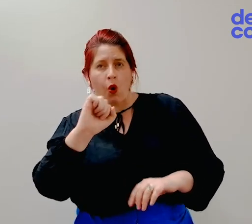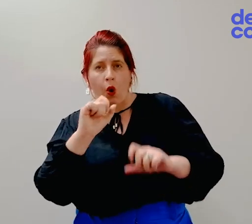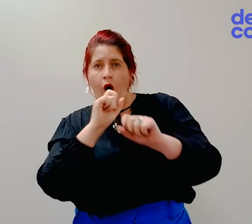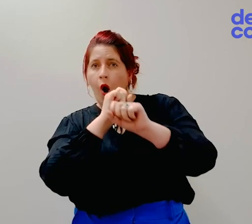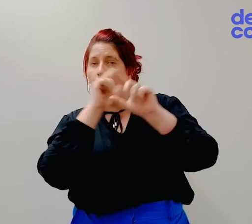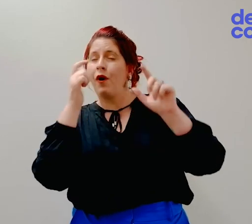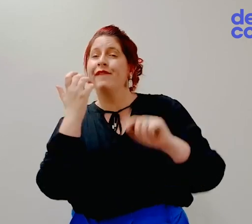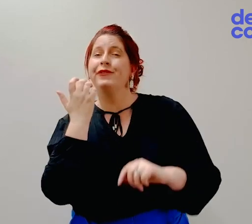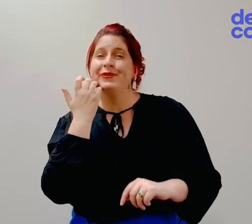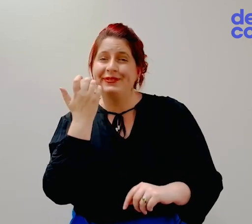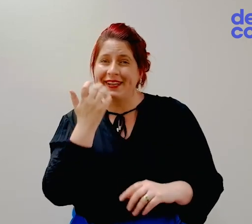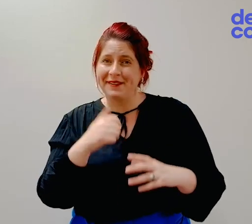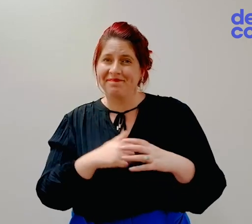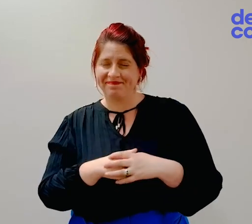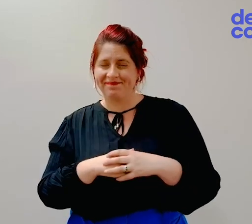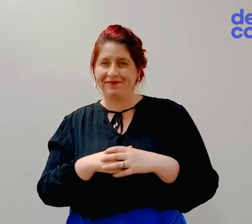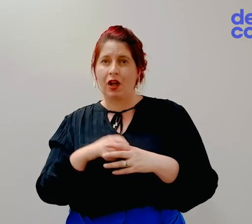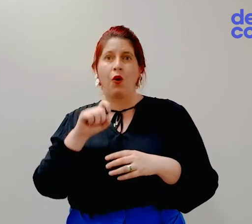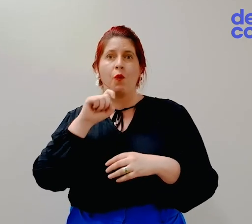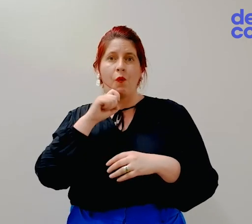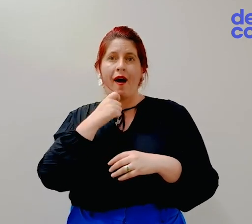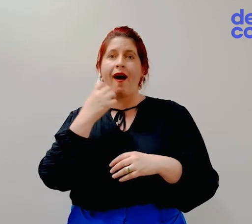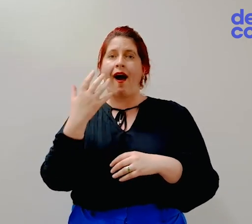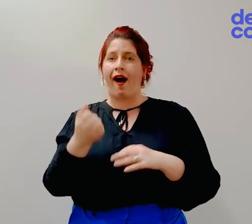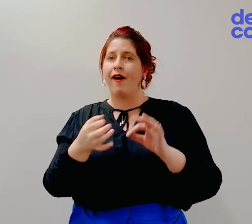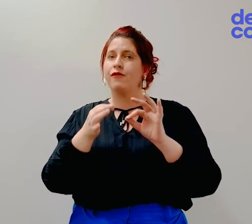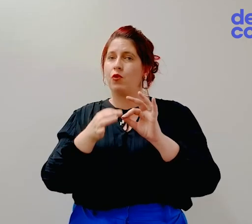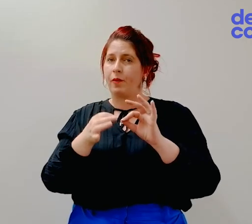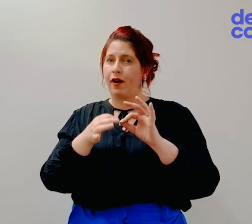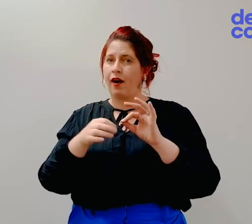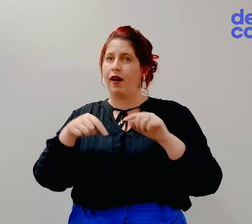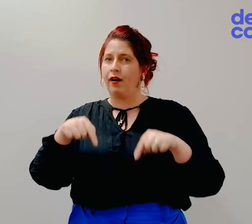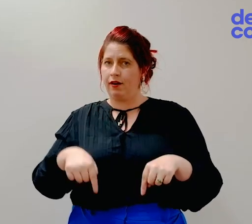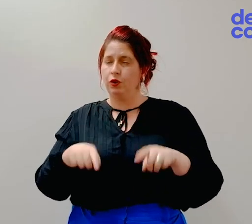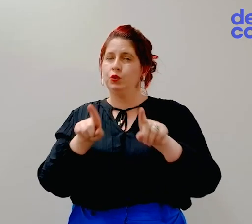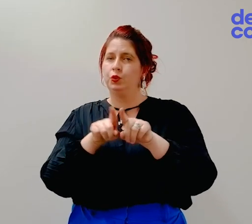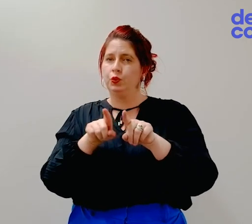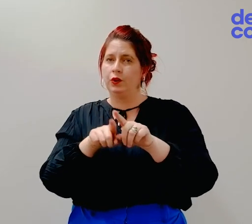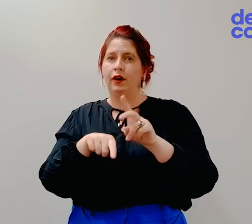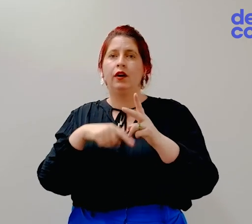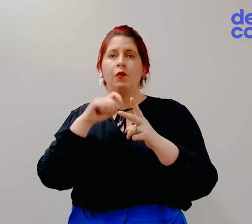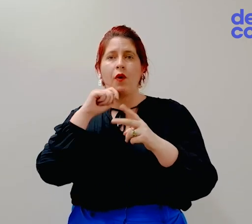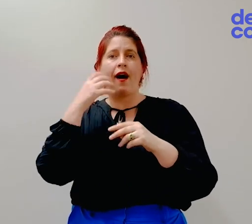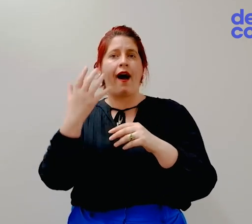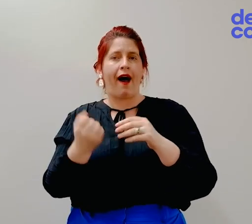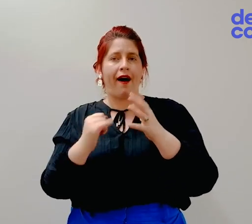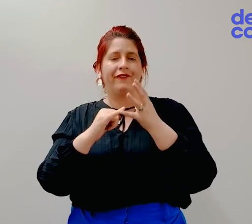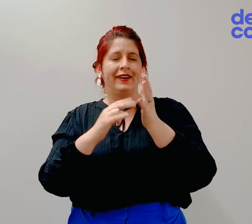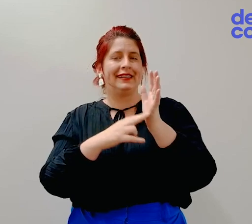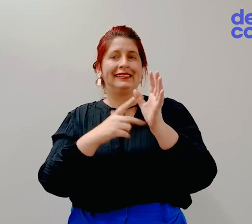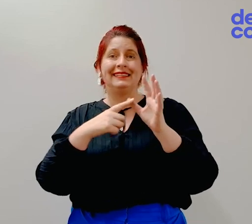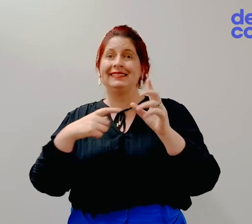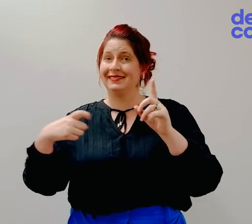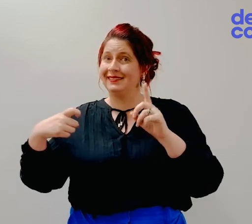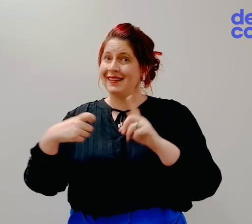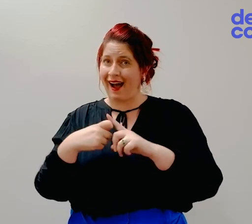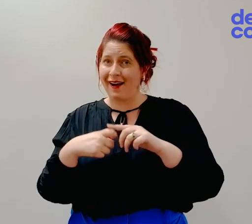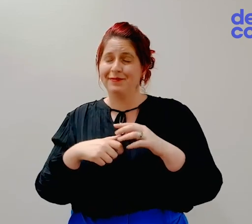you so you can understand your rights and know what your future holds. We will have some snacks here for you to enjoy.